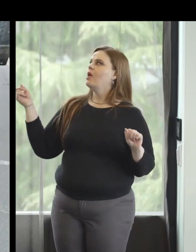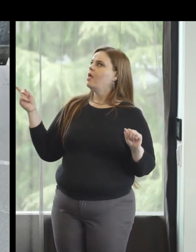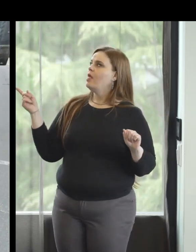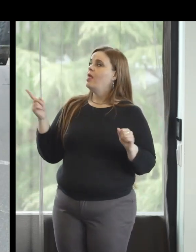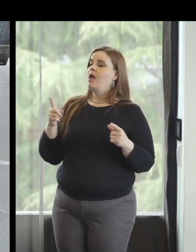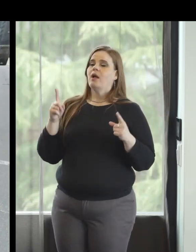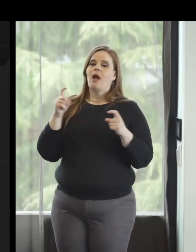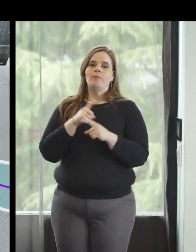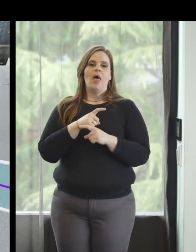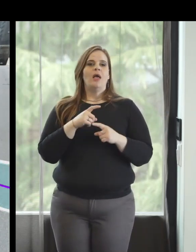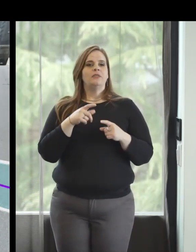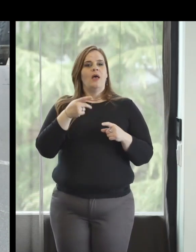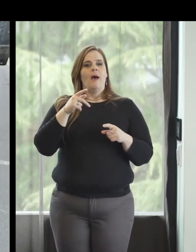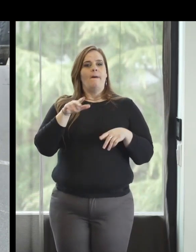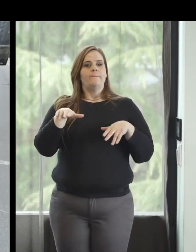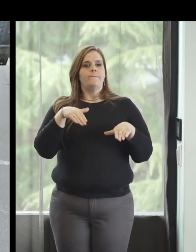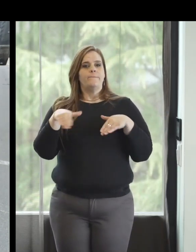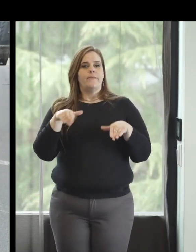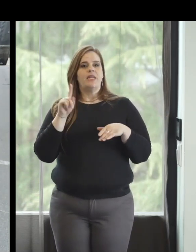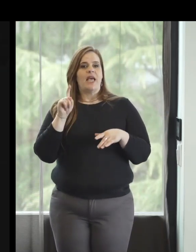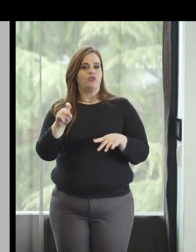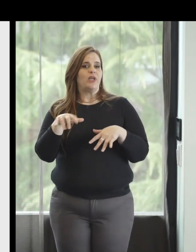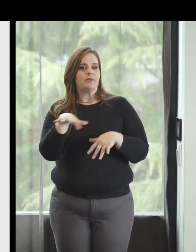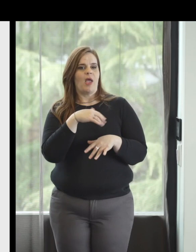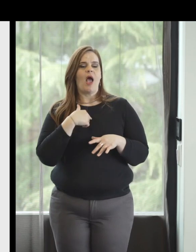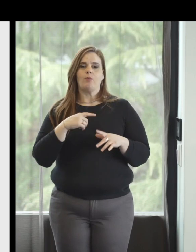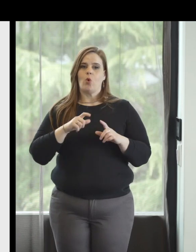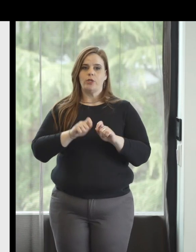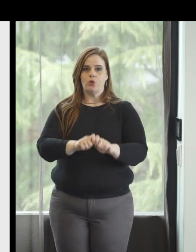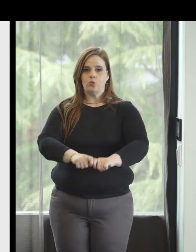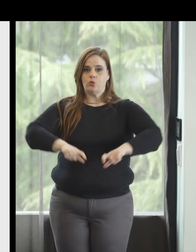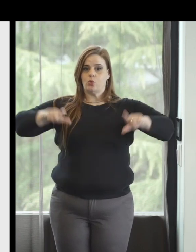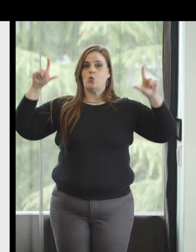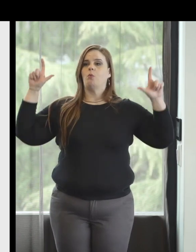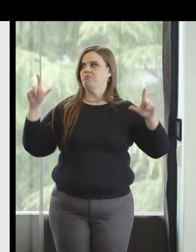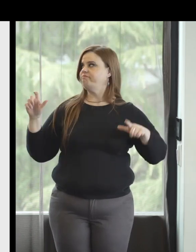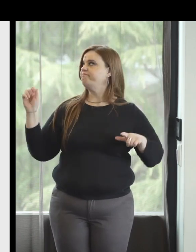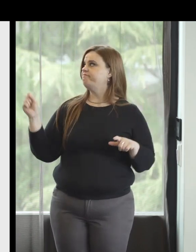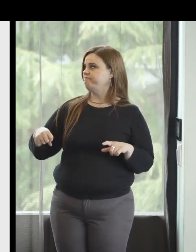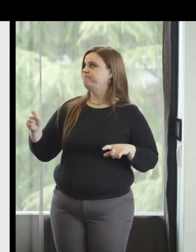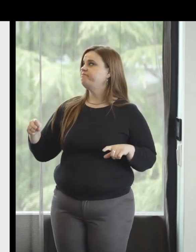Zoom through this space to demonstrate we need to